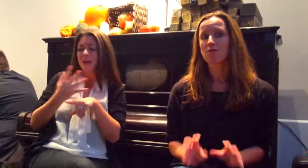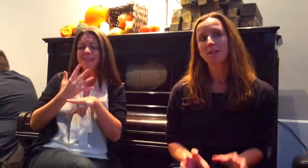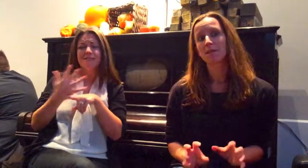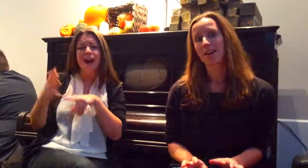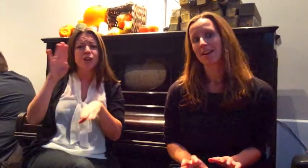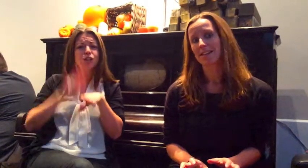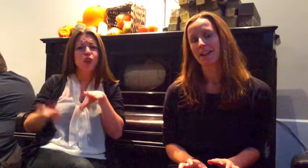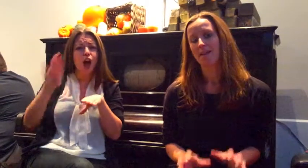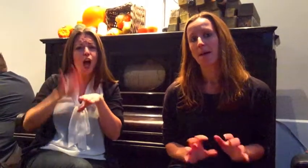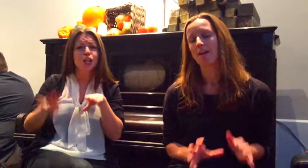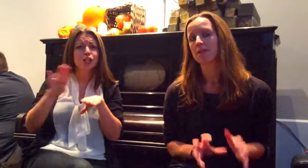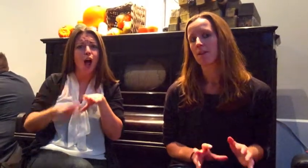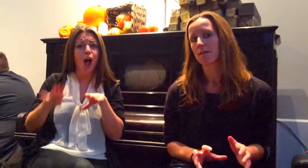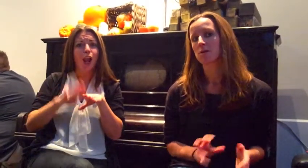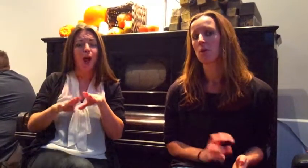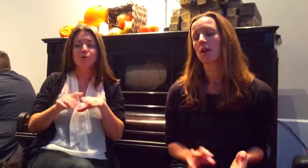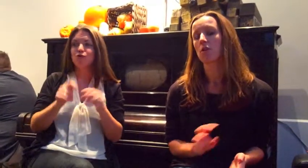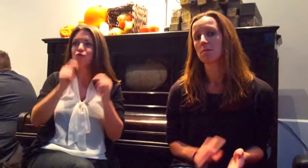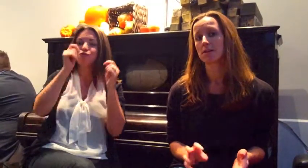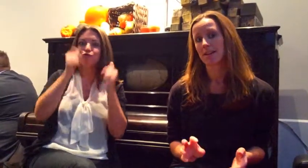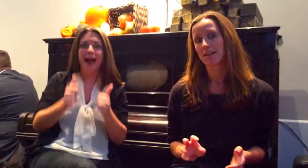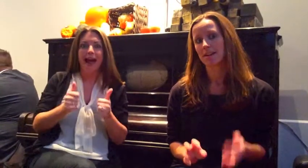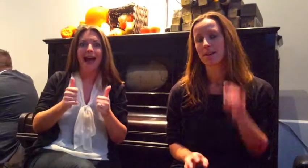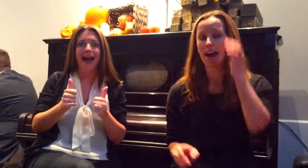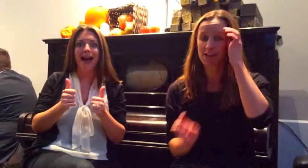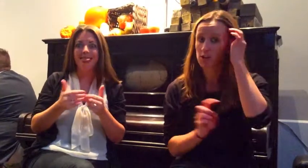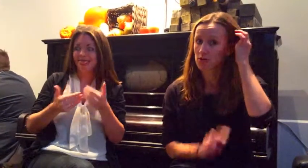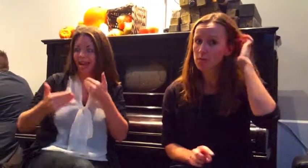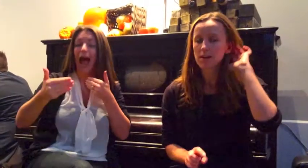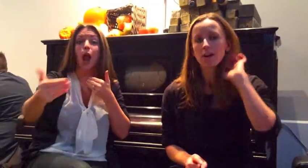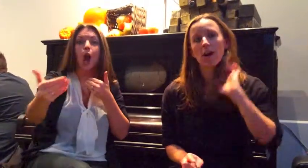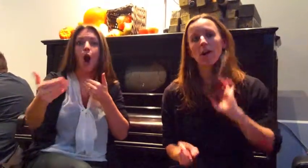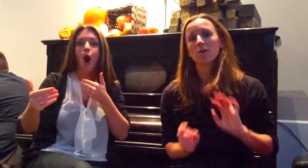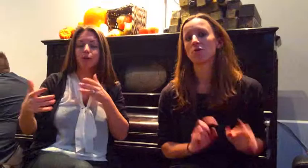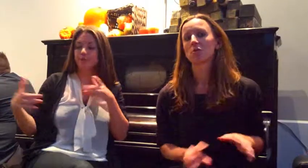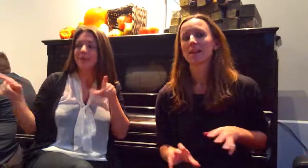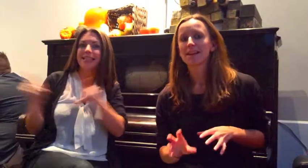So we were incredibly lucky to get that amount of time to work on the music as a group; normally